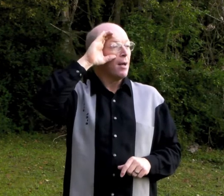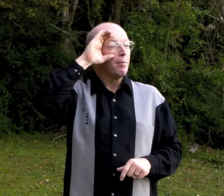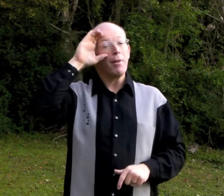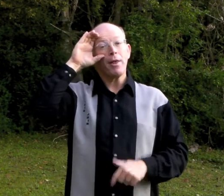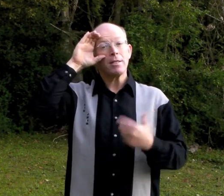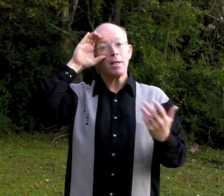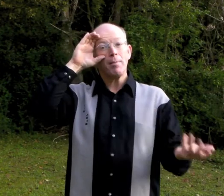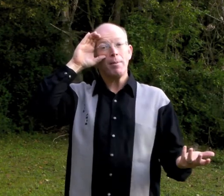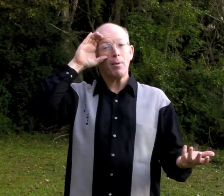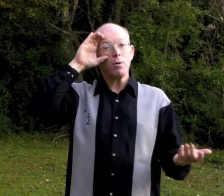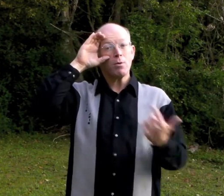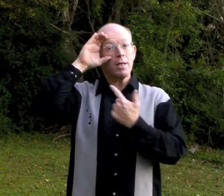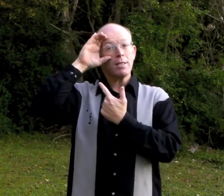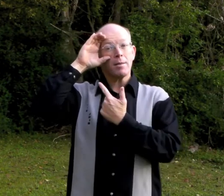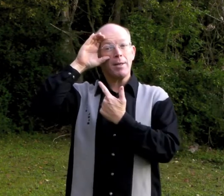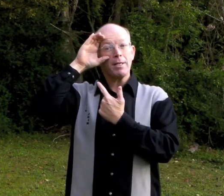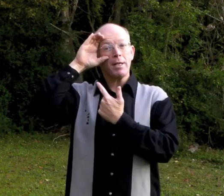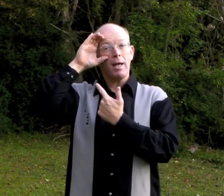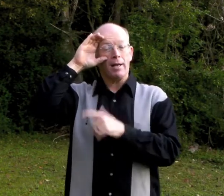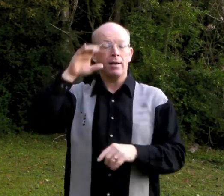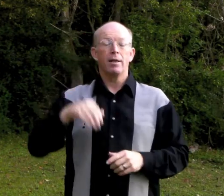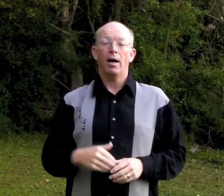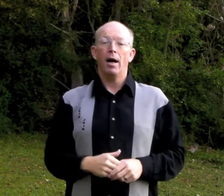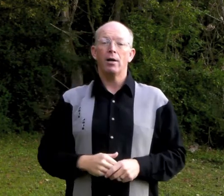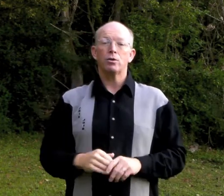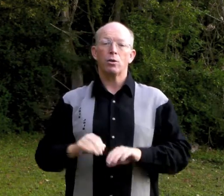But then, some people use this to mean SUN.